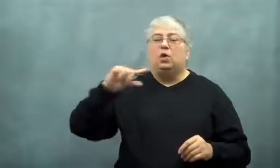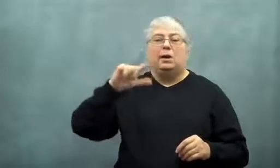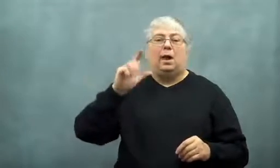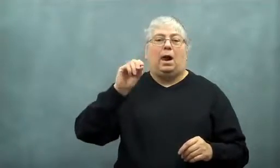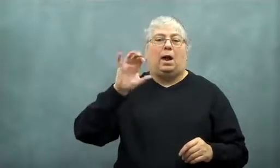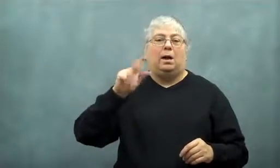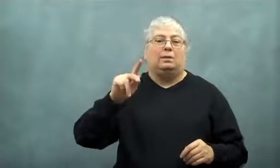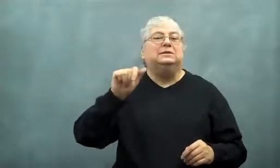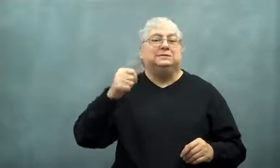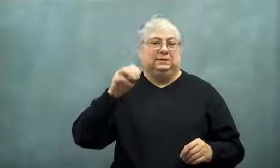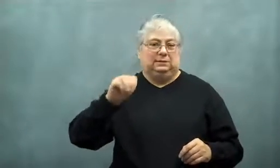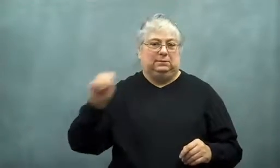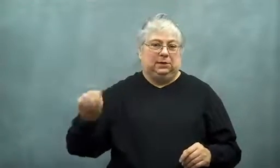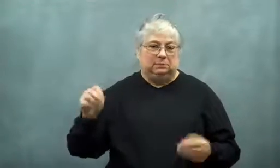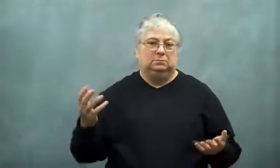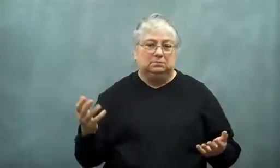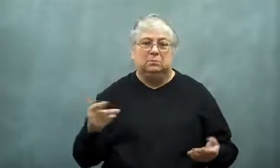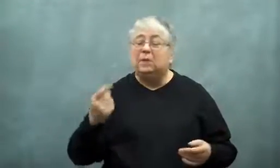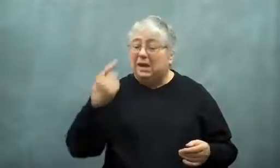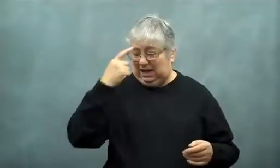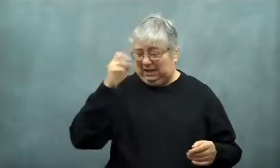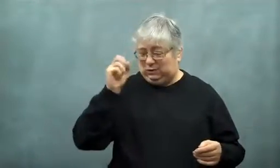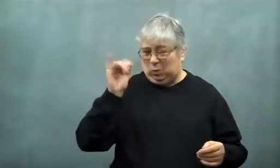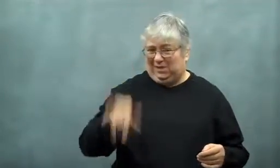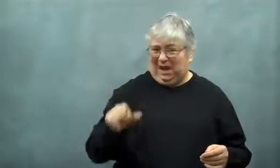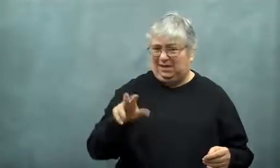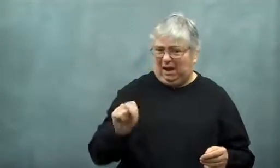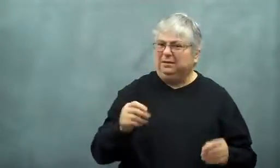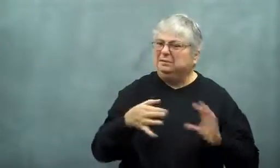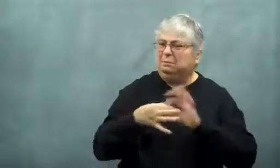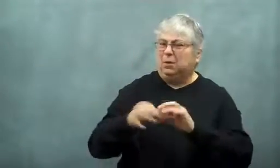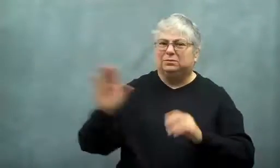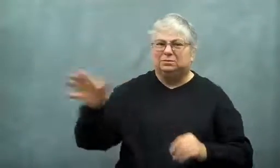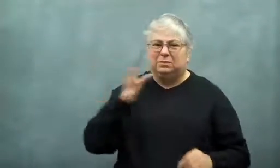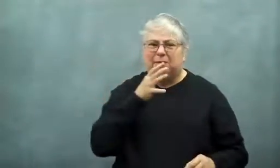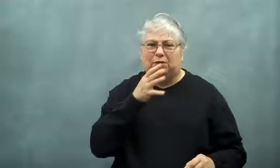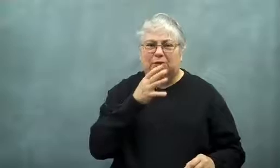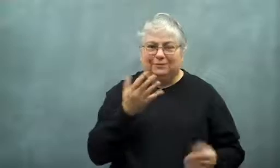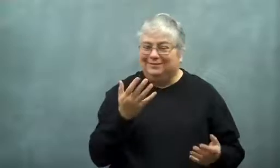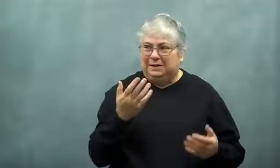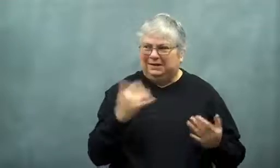was a 10mm Glock. It's believed that the guns belonged to his mother.